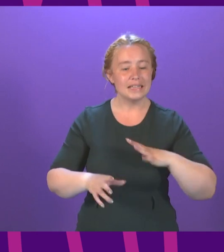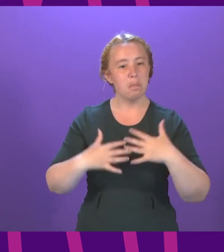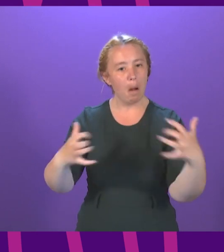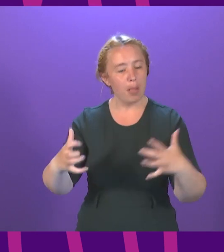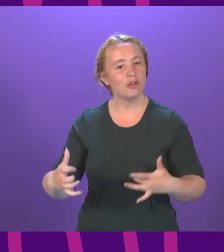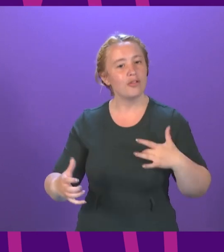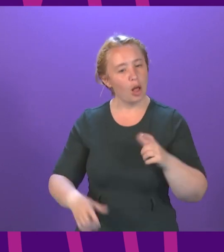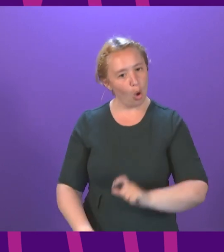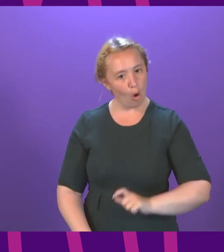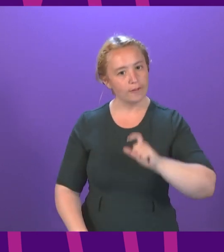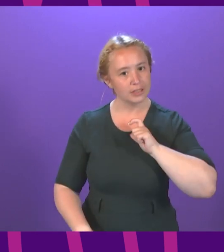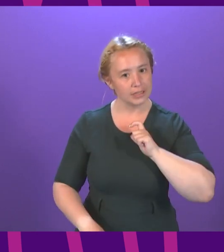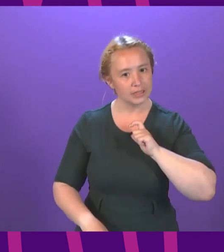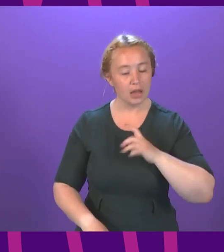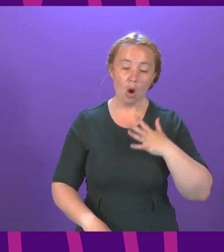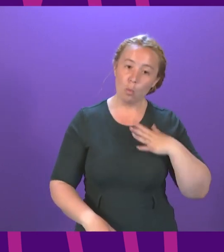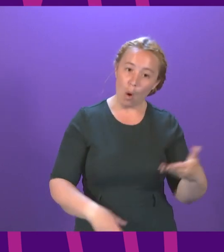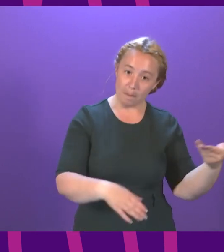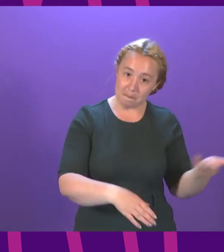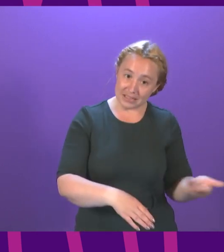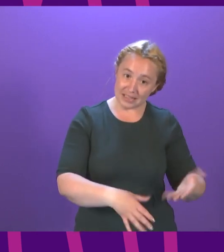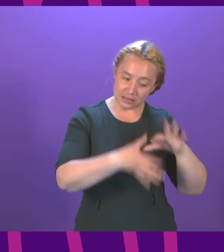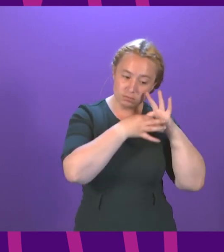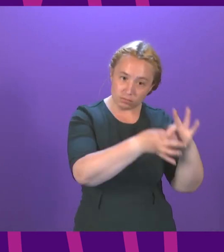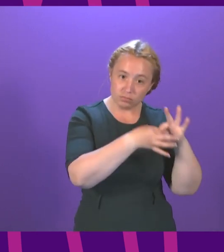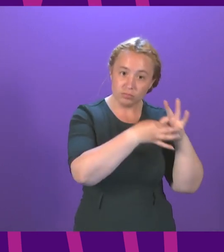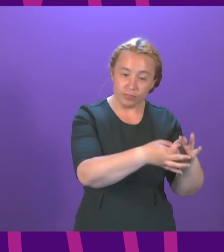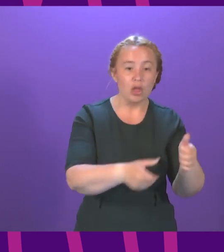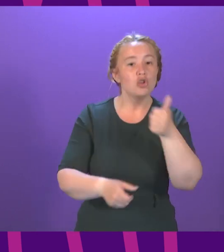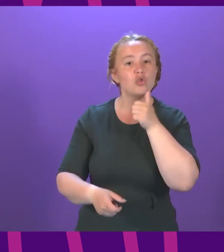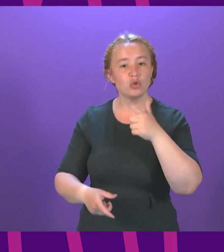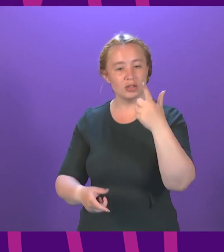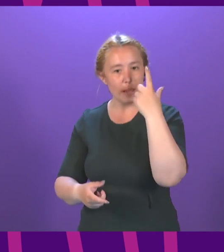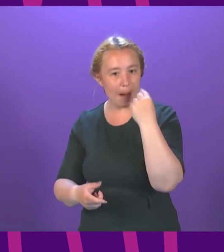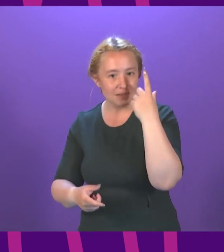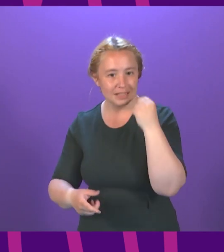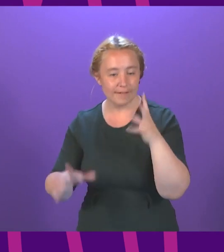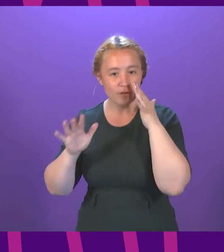proactively with business to make best use of our testing capacity? After 16 months,